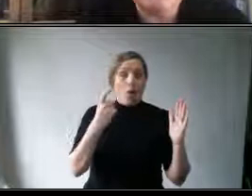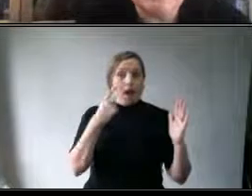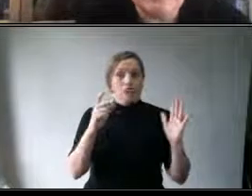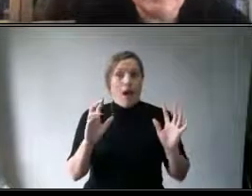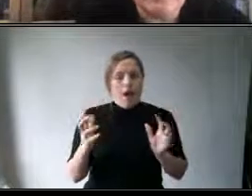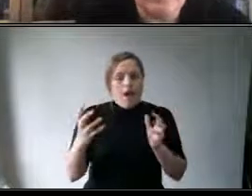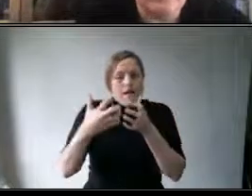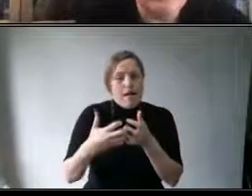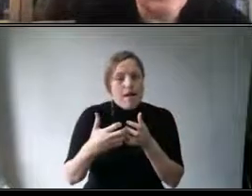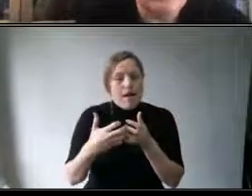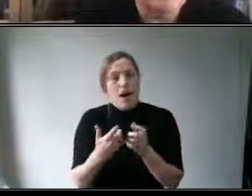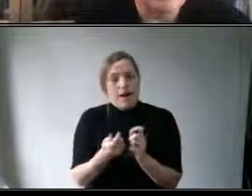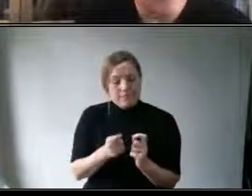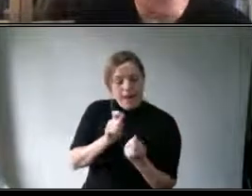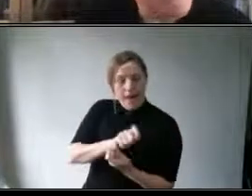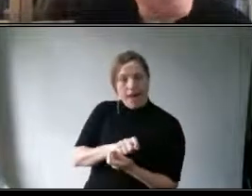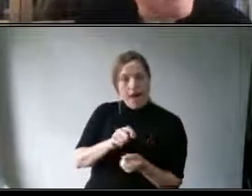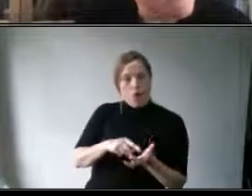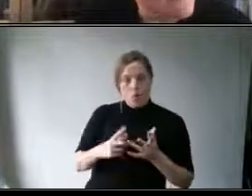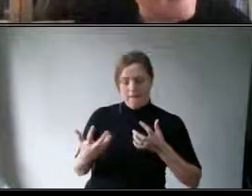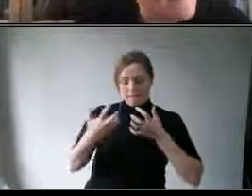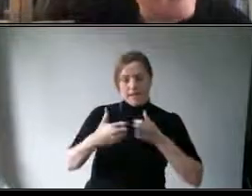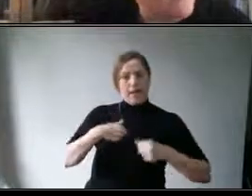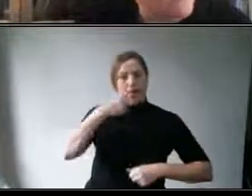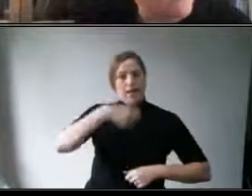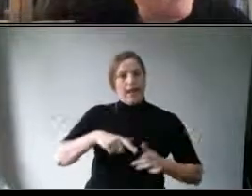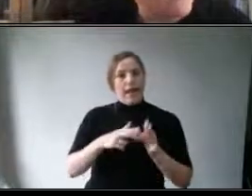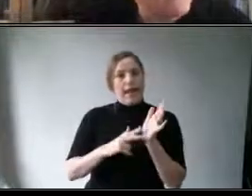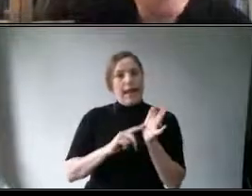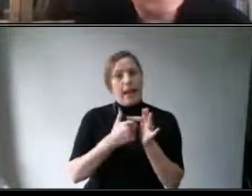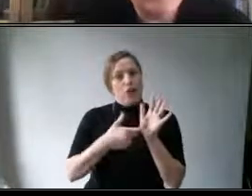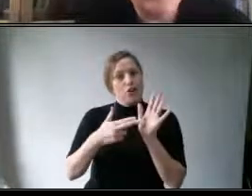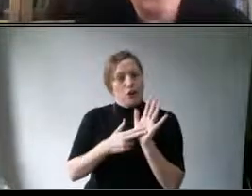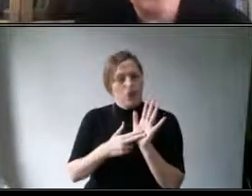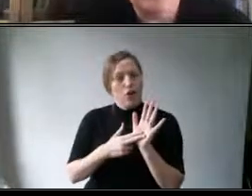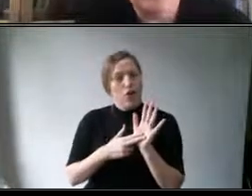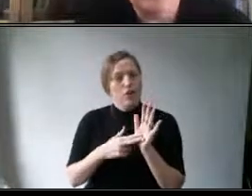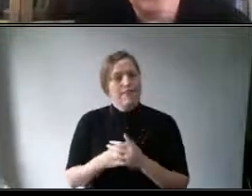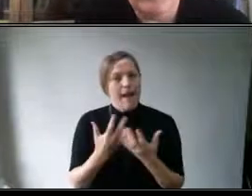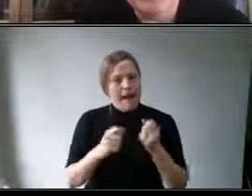instances as well um so a question for you all before we sort of talk through a few more of the